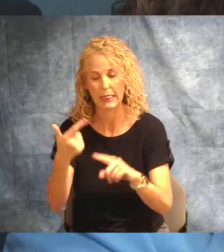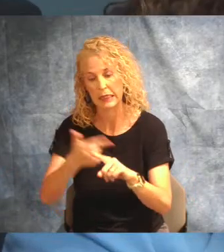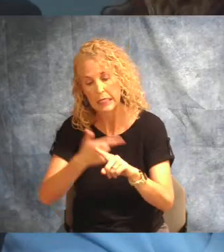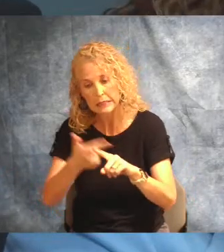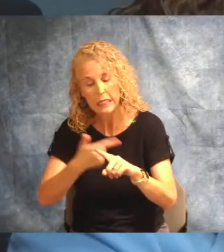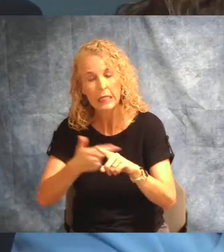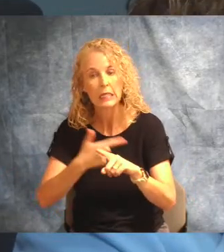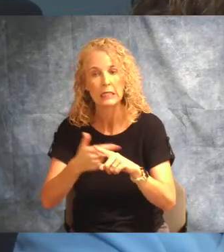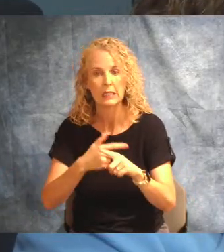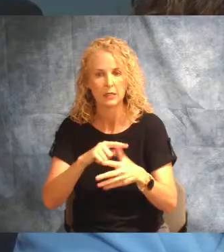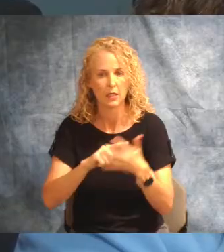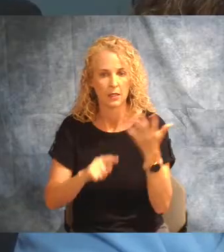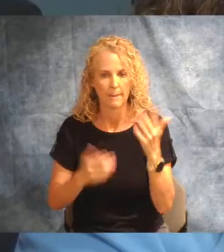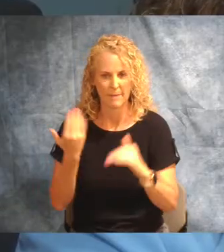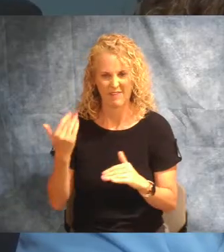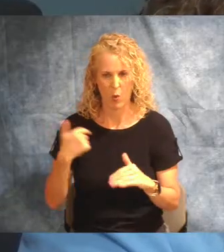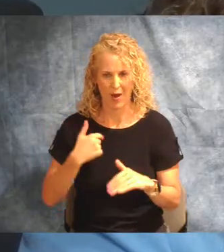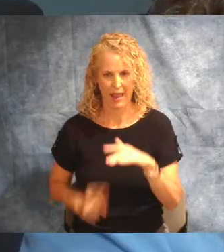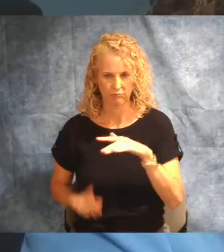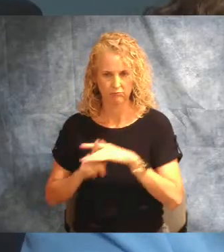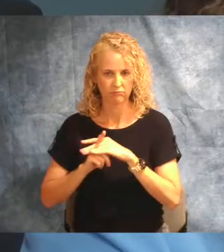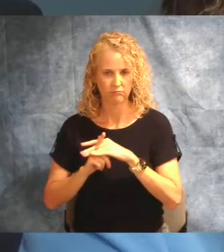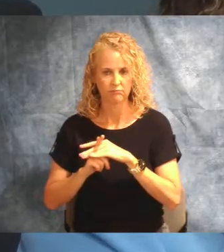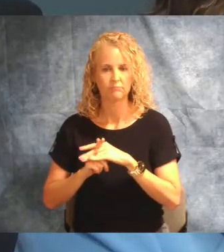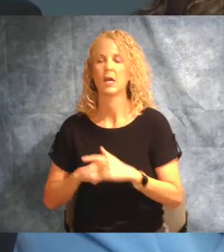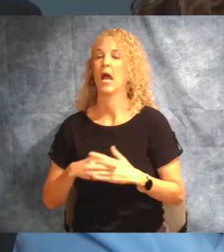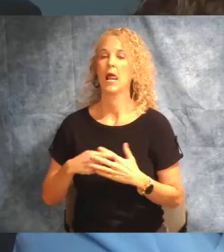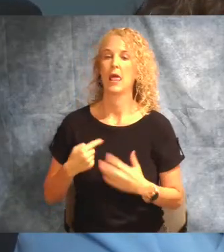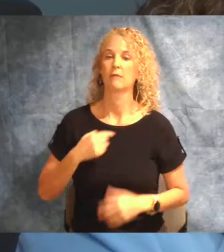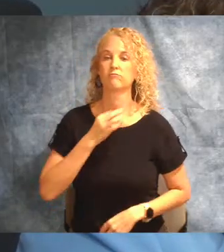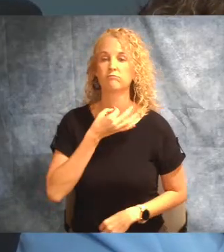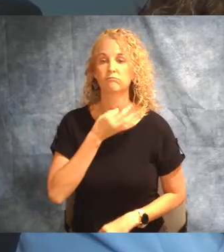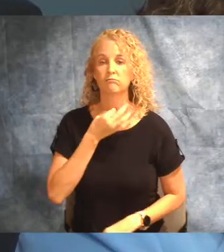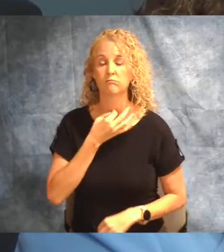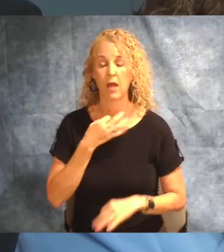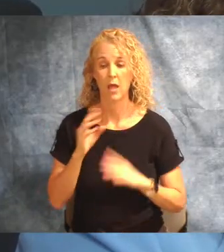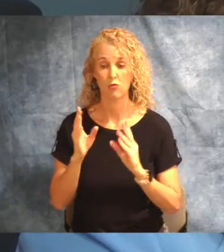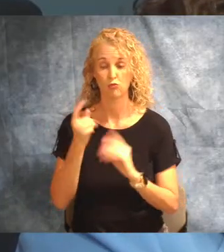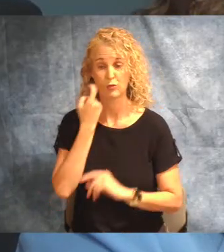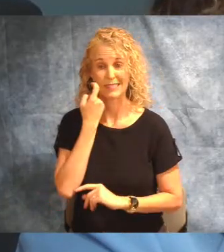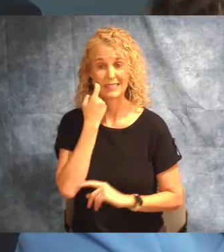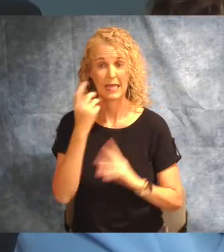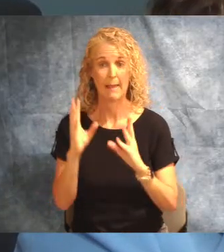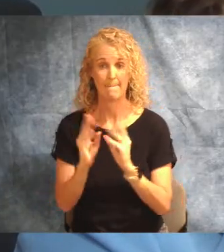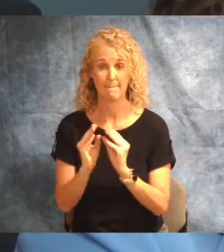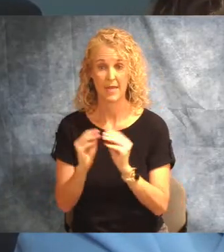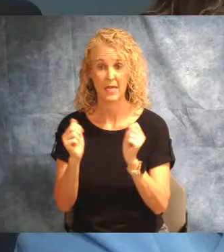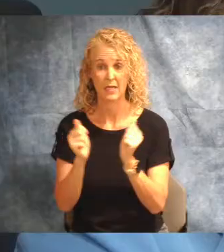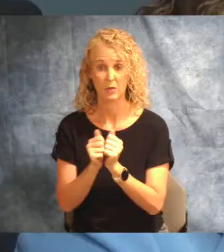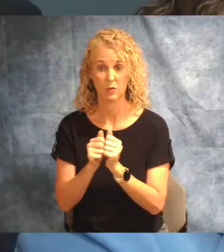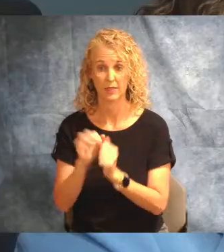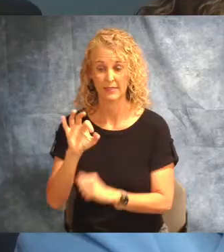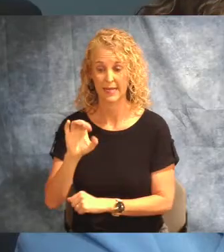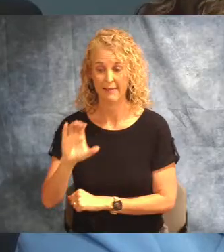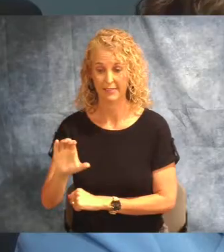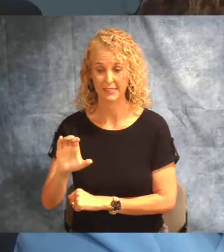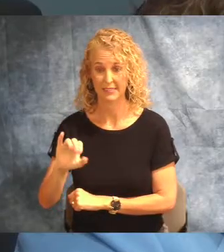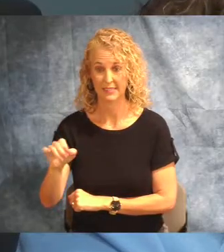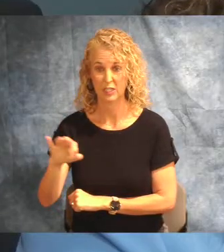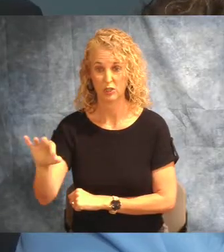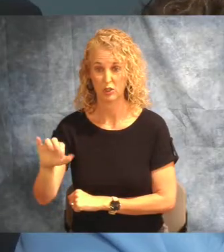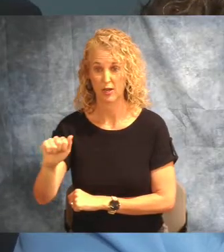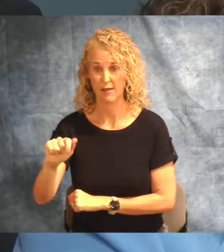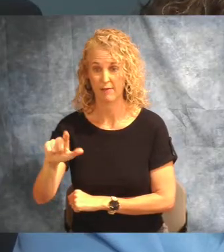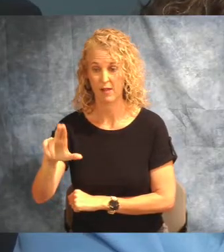that we had. Um, but I want to say that I had a meeting with FC and Jeff Aluotto and I just think